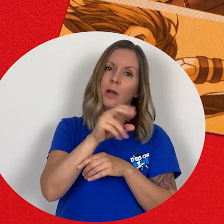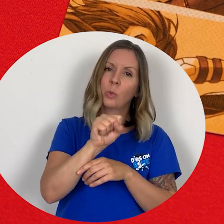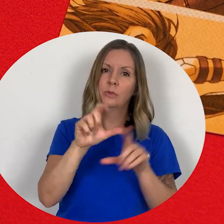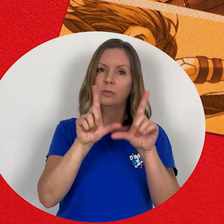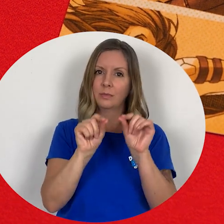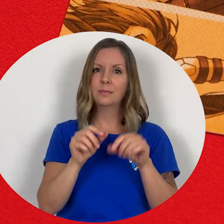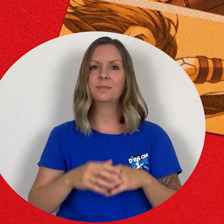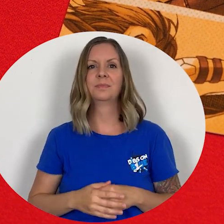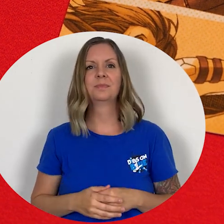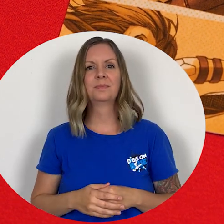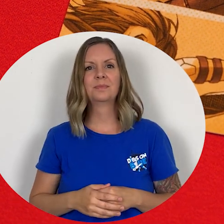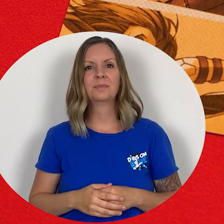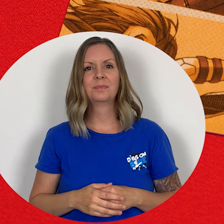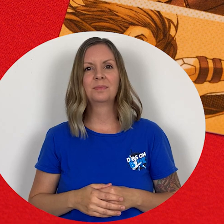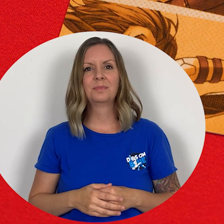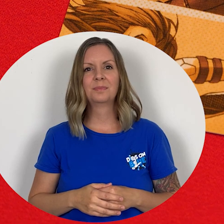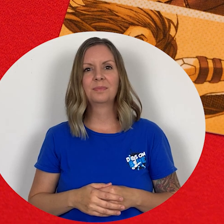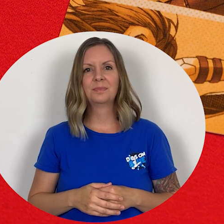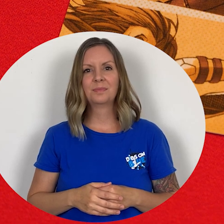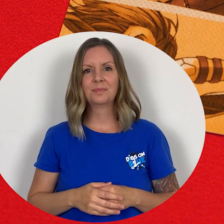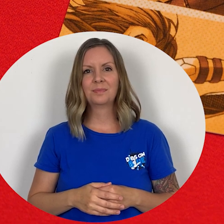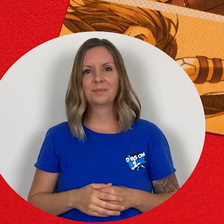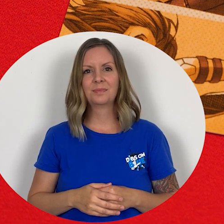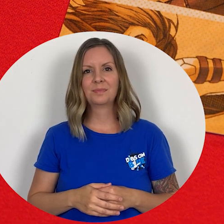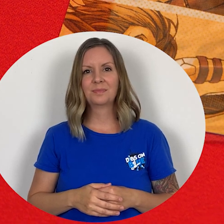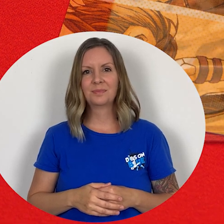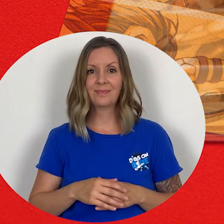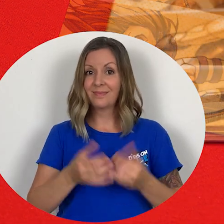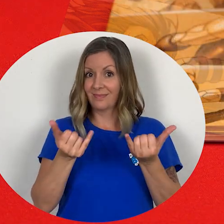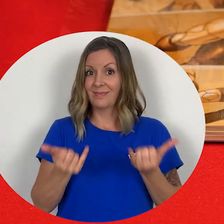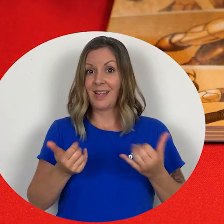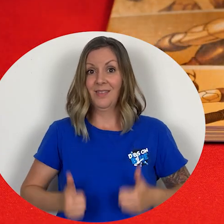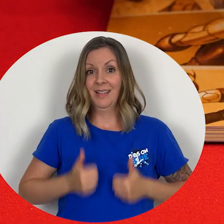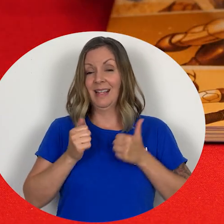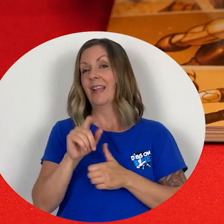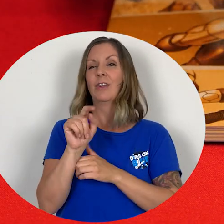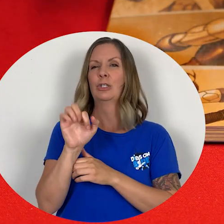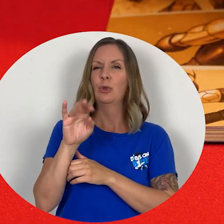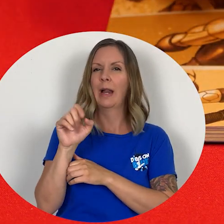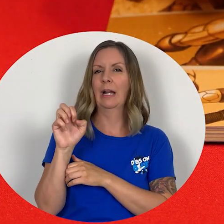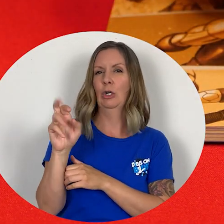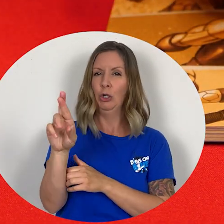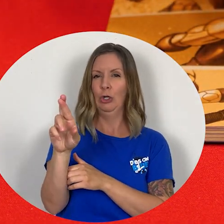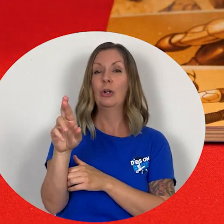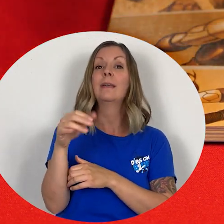in the game, both in the Hero and Thanos decks. Next, take this life tracker card and attach